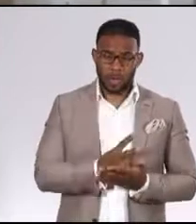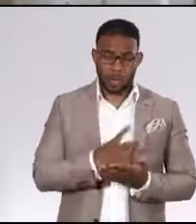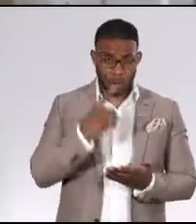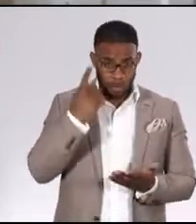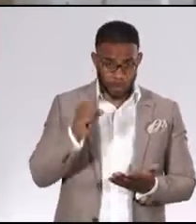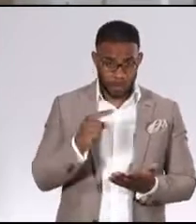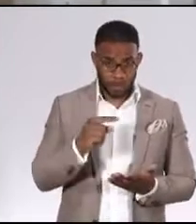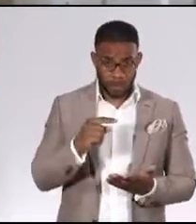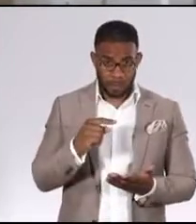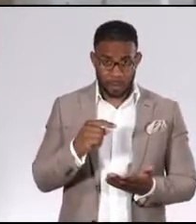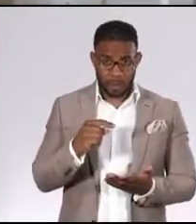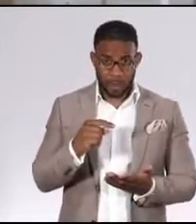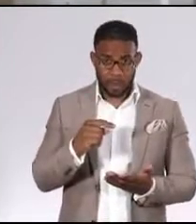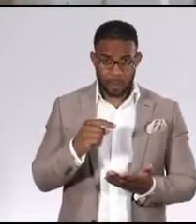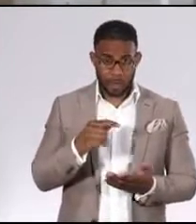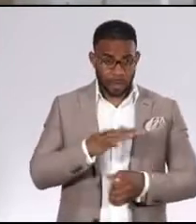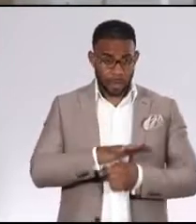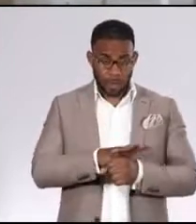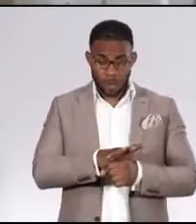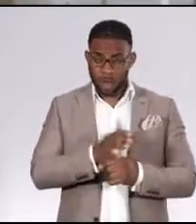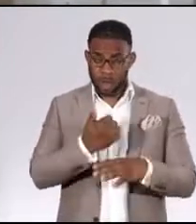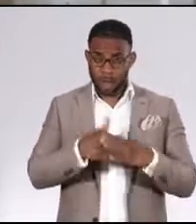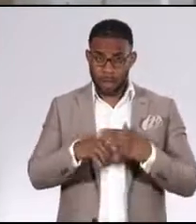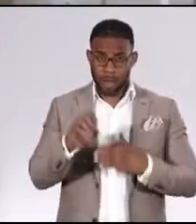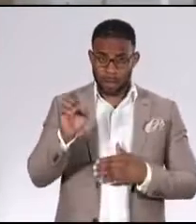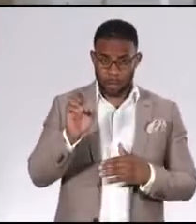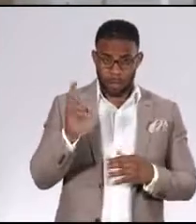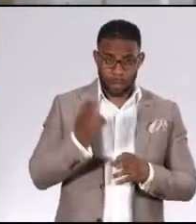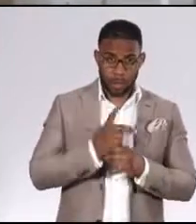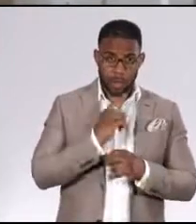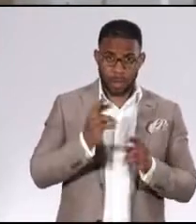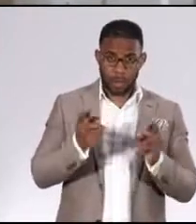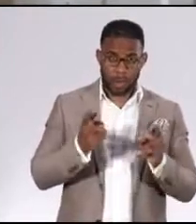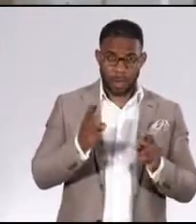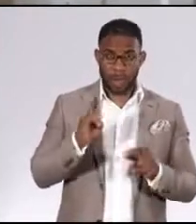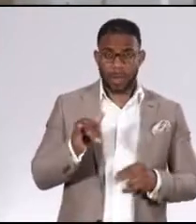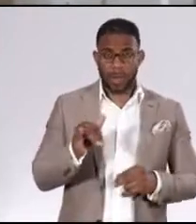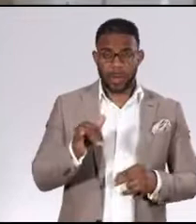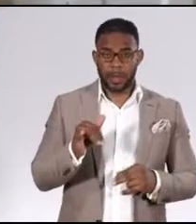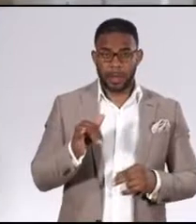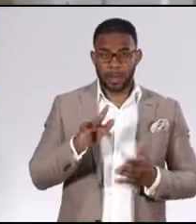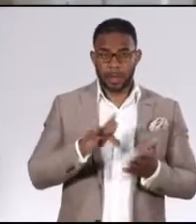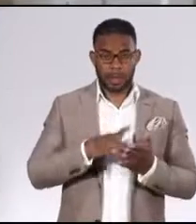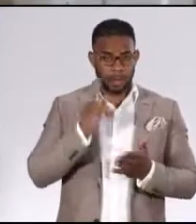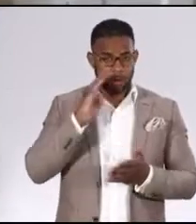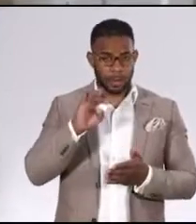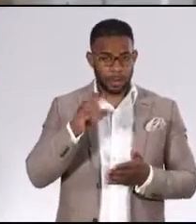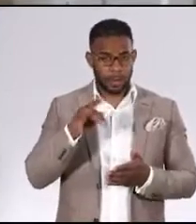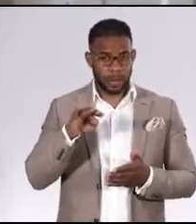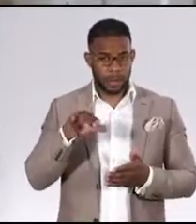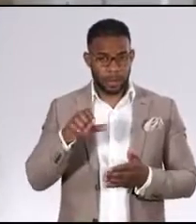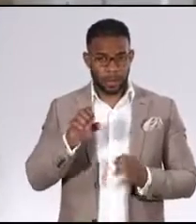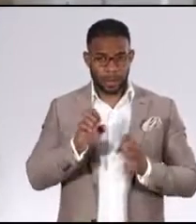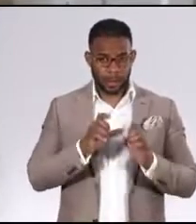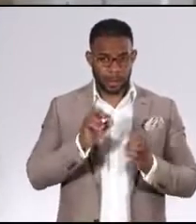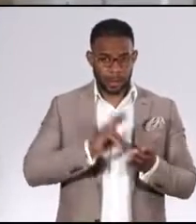uh for copenhagen 19 under emergency use are regulated by the center for biological evaluation and research. Um